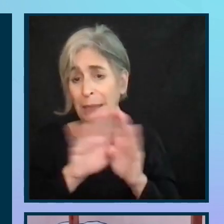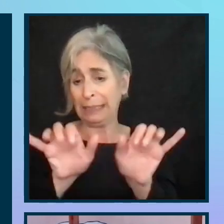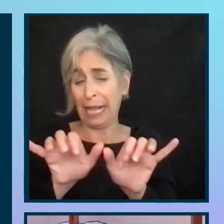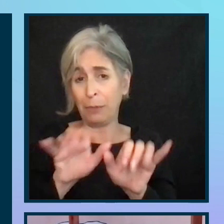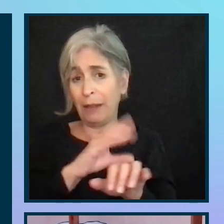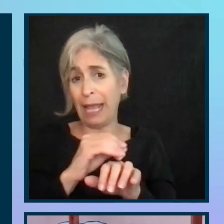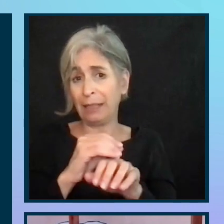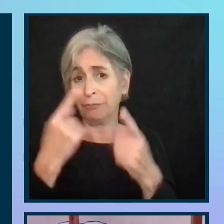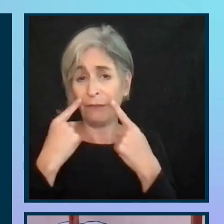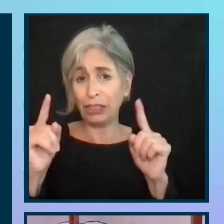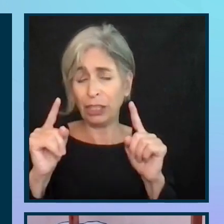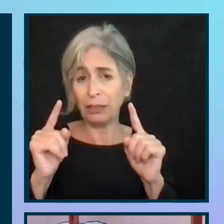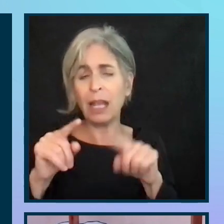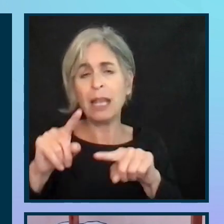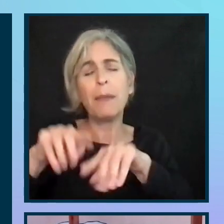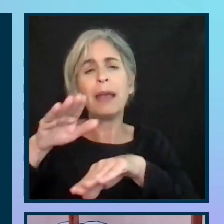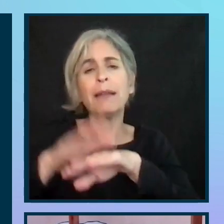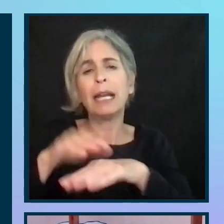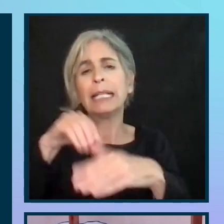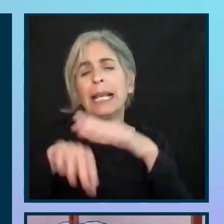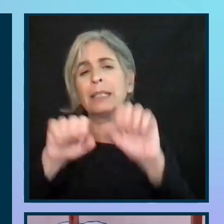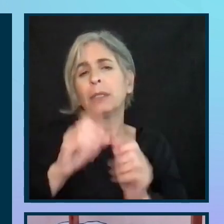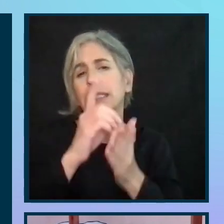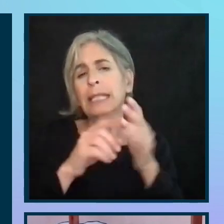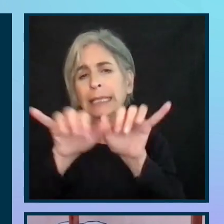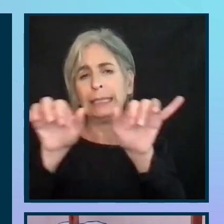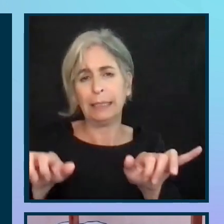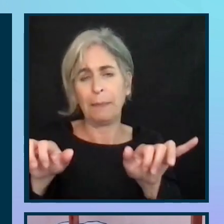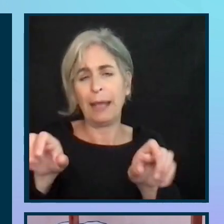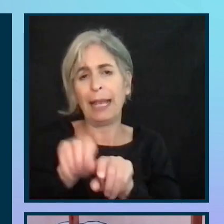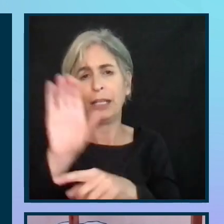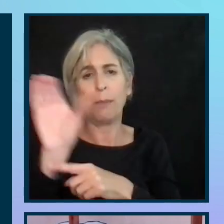I'd say lean on an accessible design system and component library. If you have that,